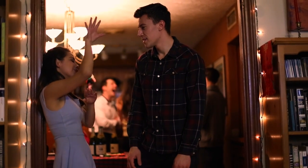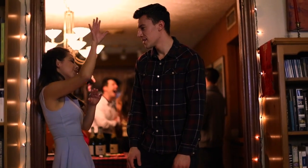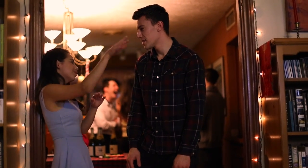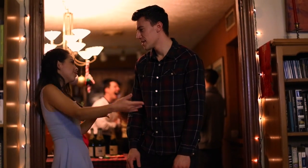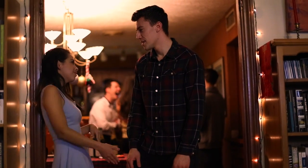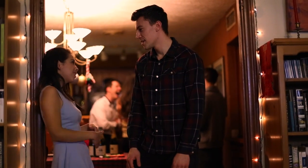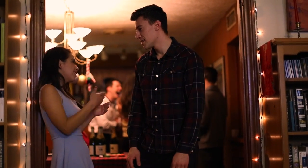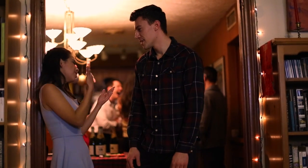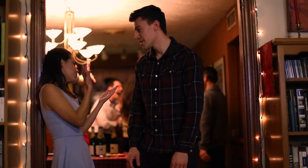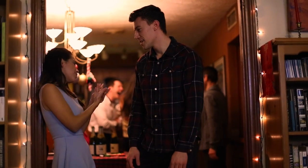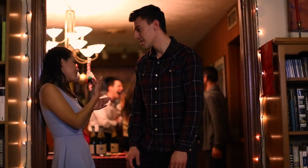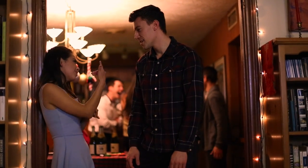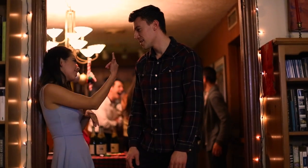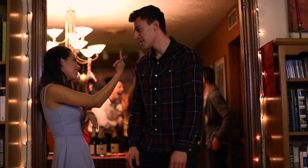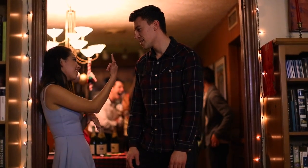Show me baby that you love me so.